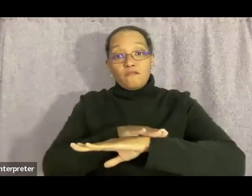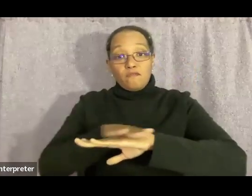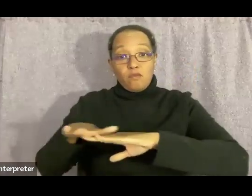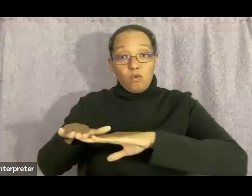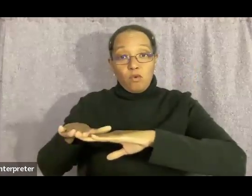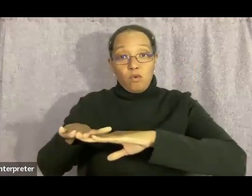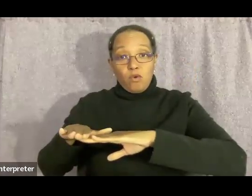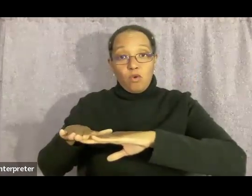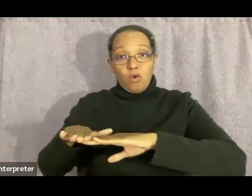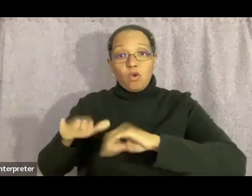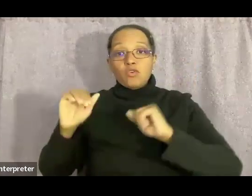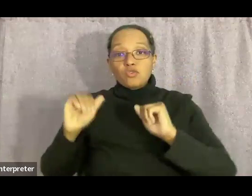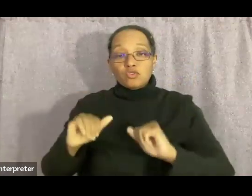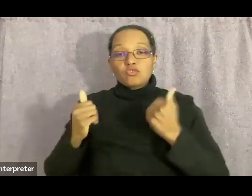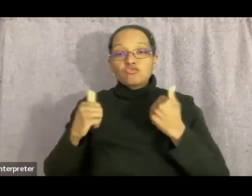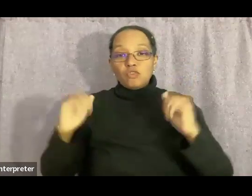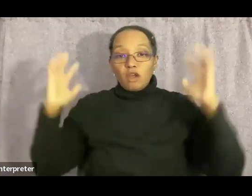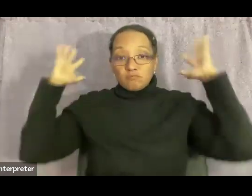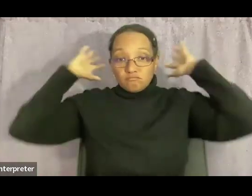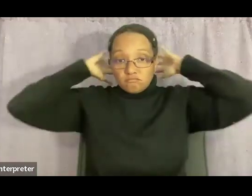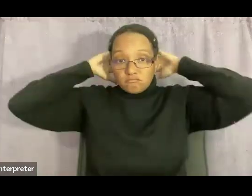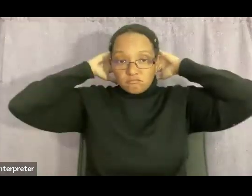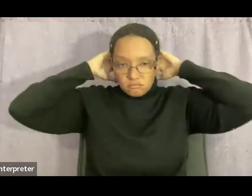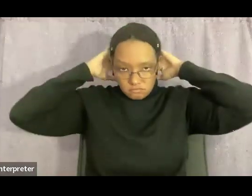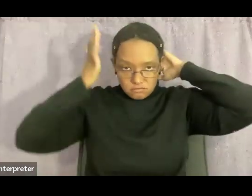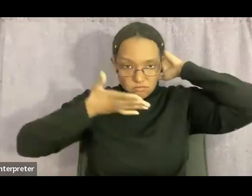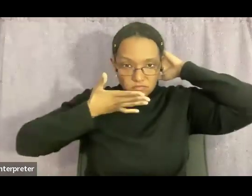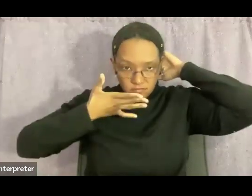You can try and do that chin to chest, arms behind head.